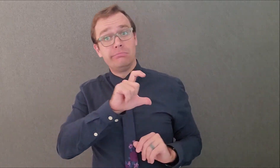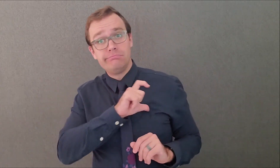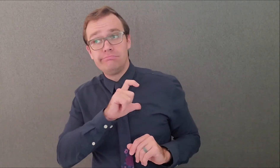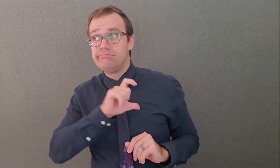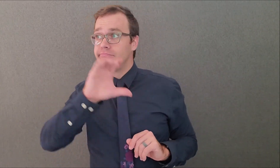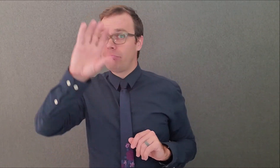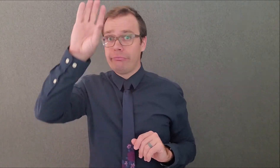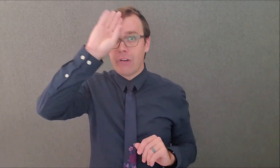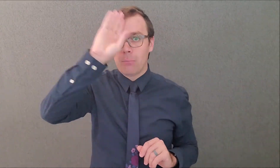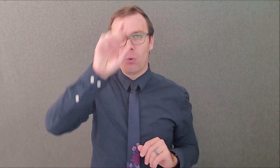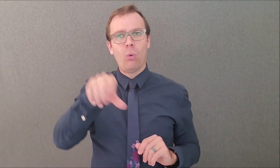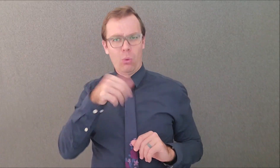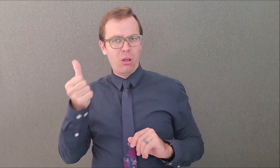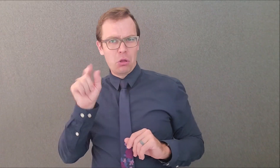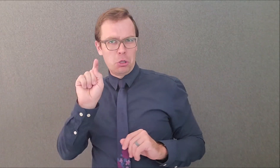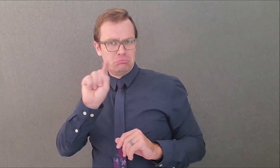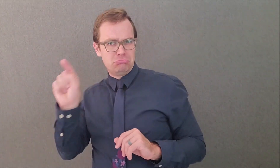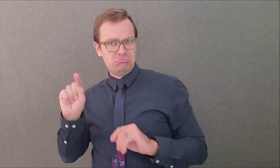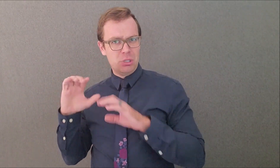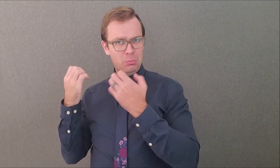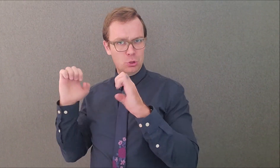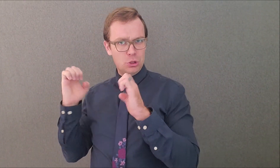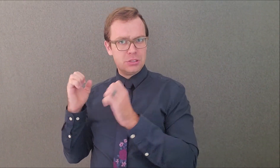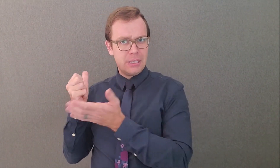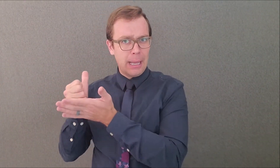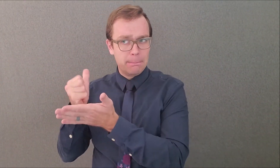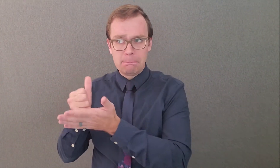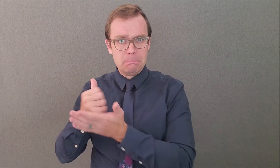fire, or relief organizations.